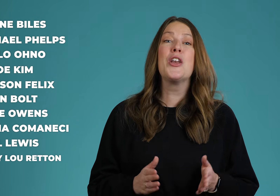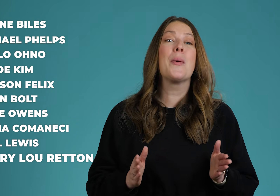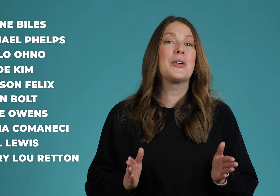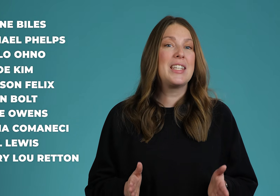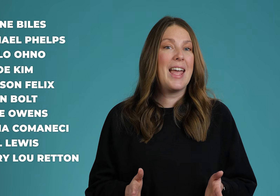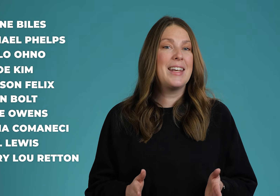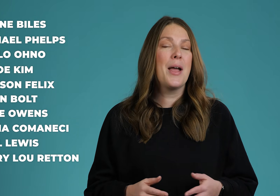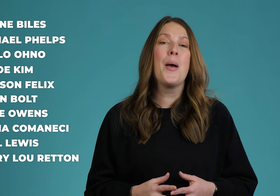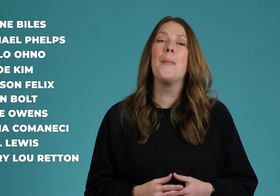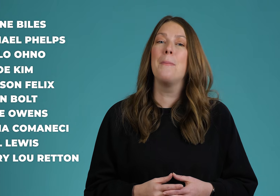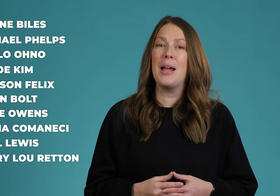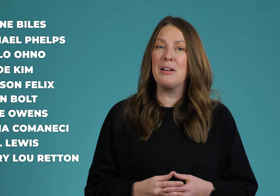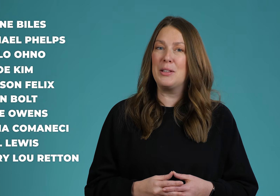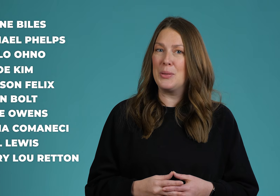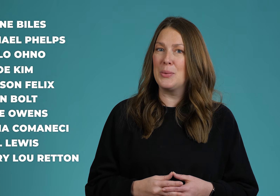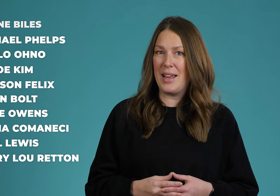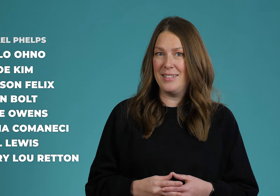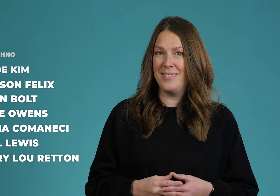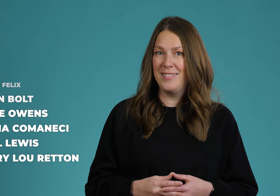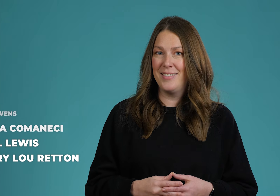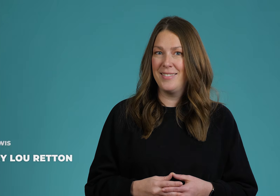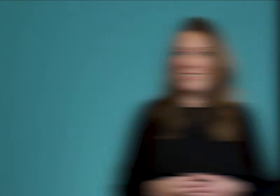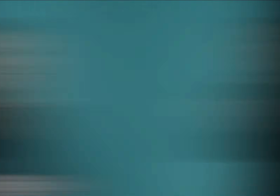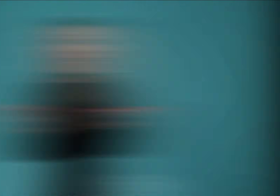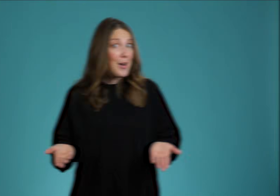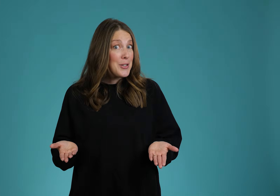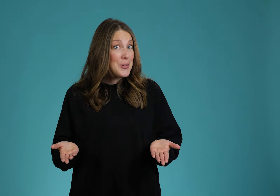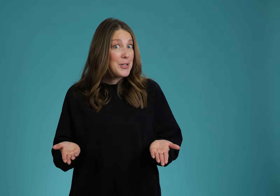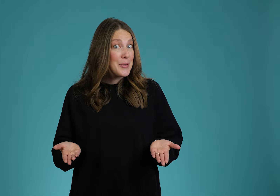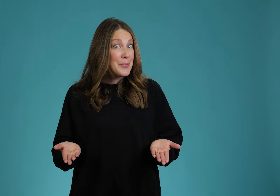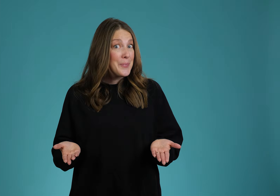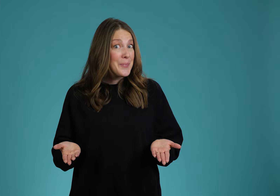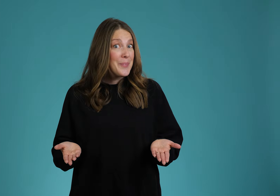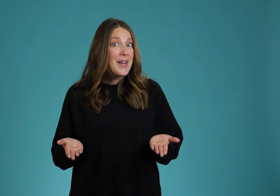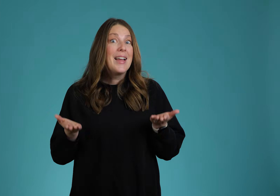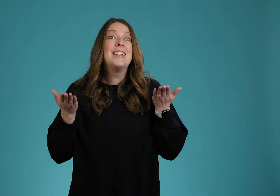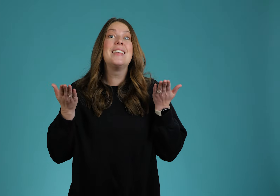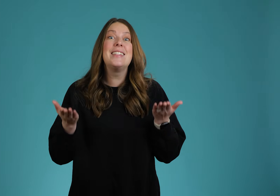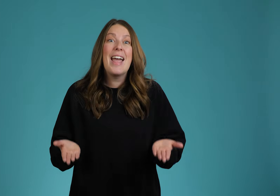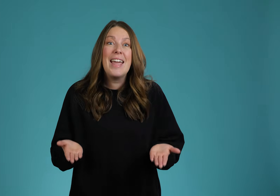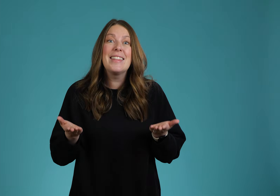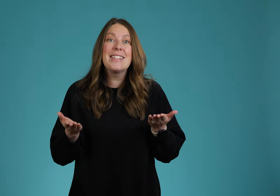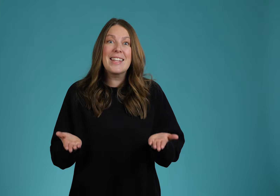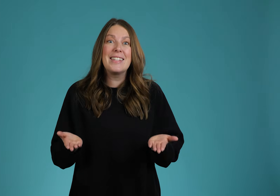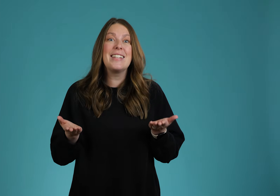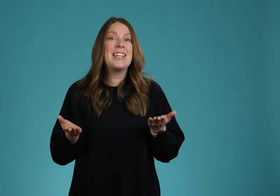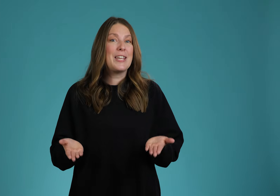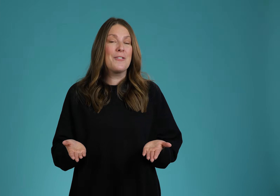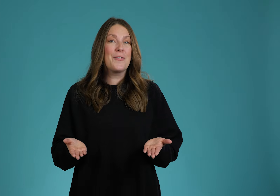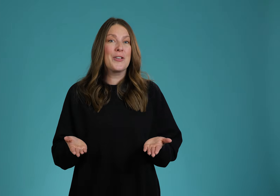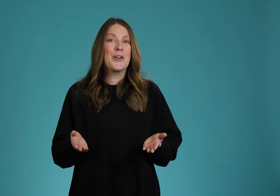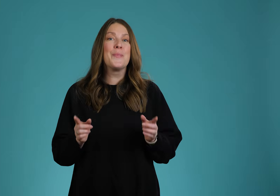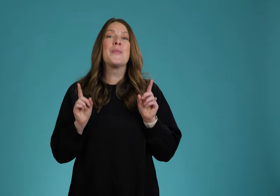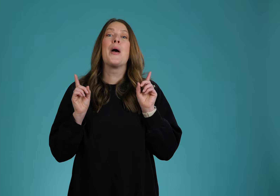Number ten, Mary Lou Retton. How did you do to take this lesson even further?